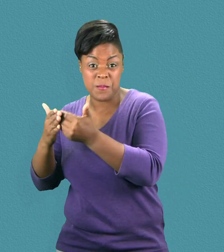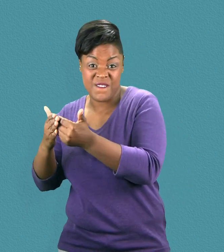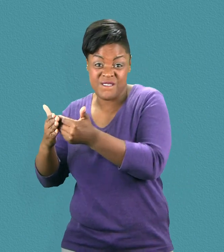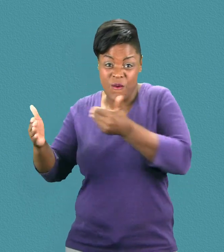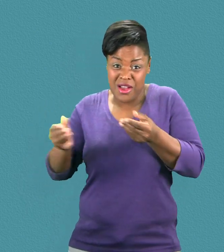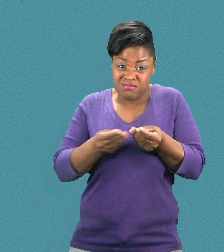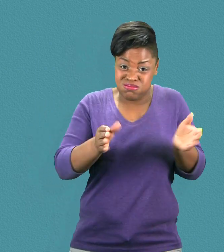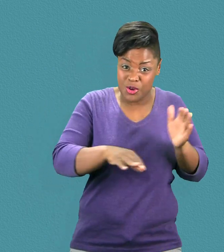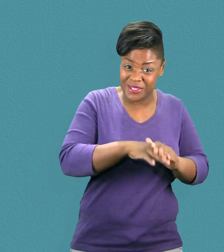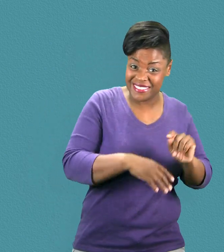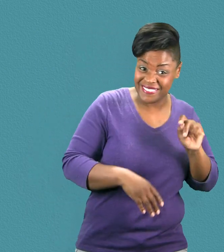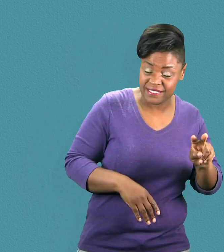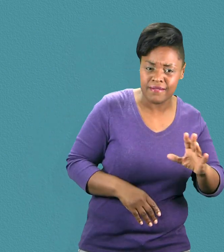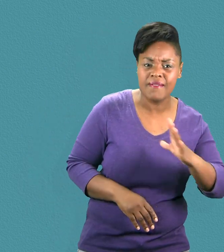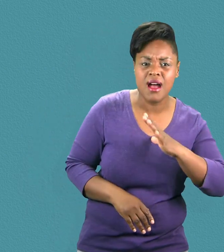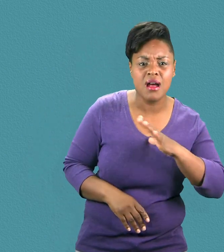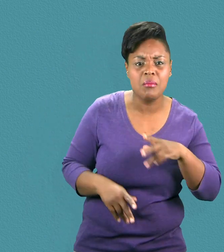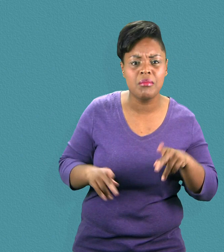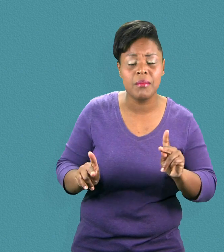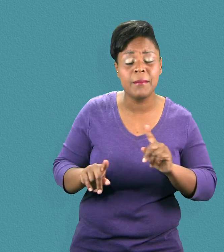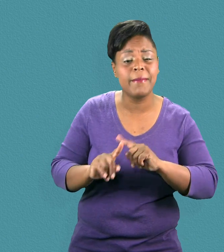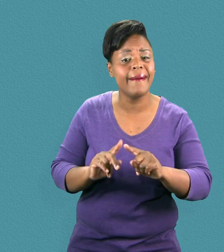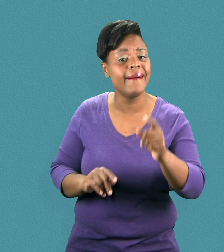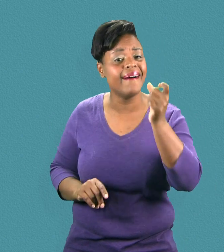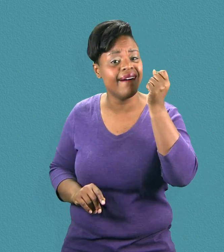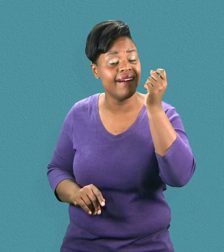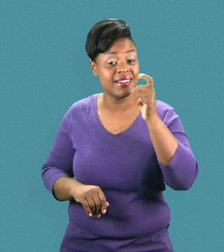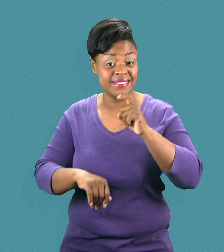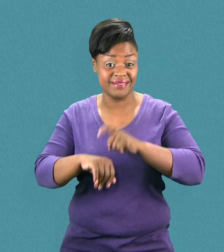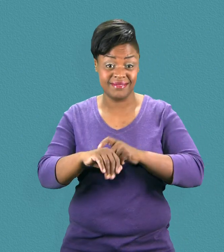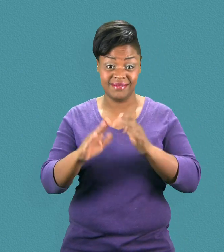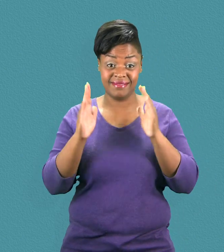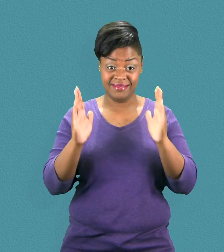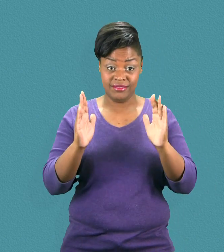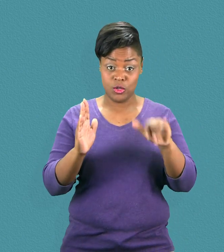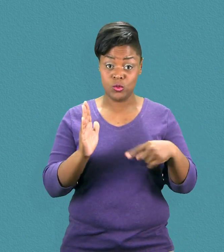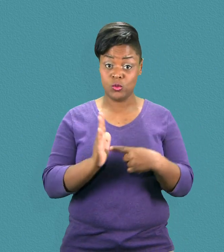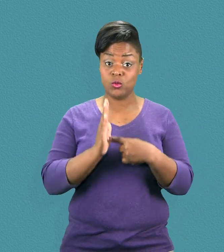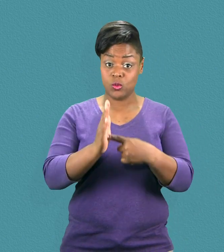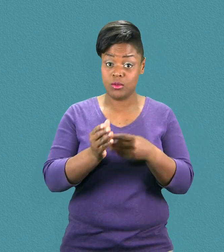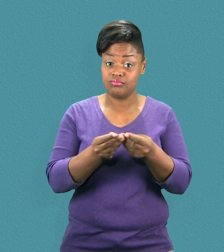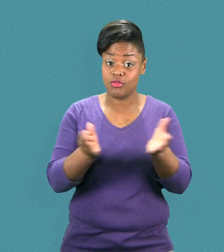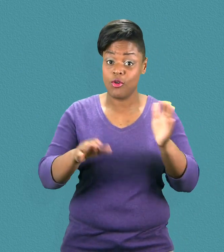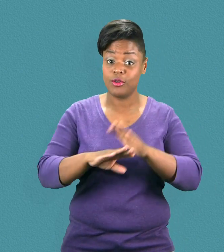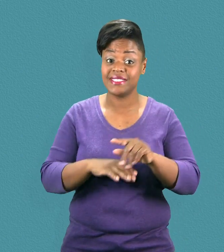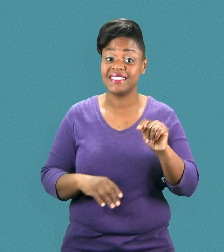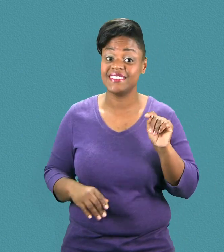before it was shown on television with captions, that entity must caption the program on the